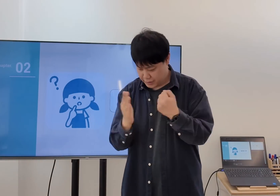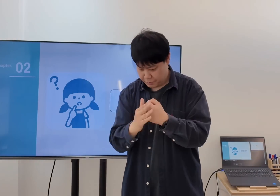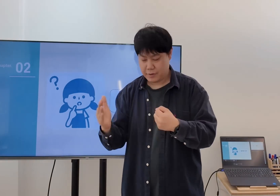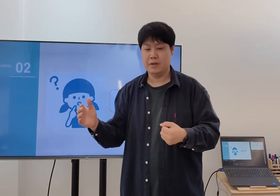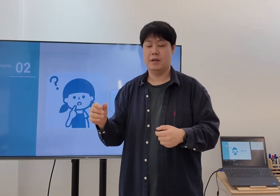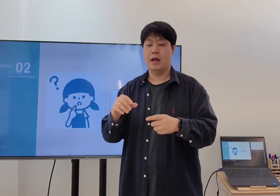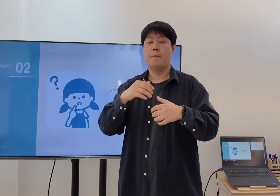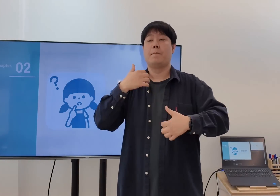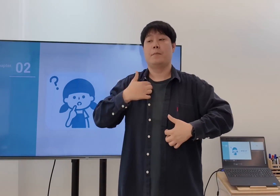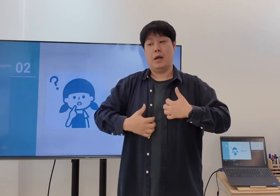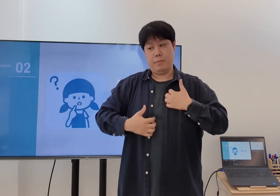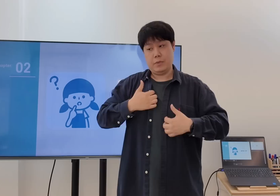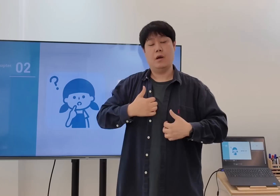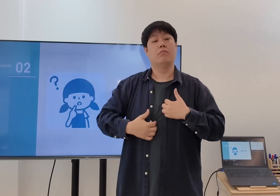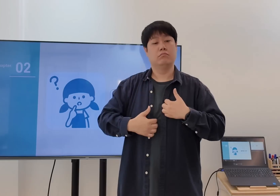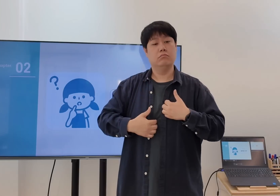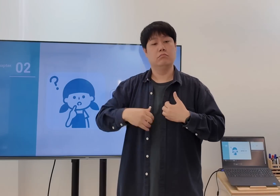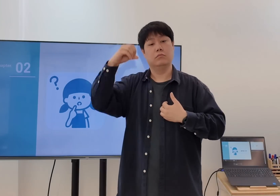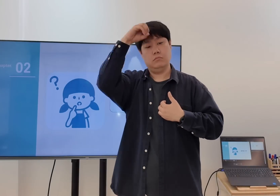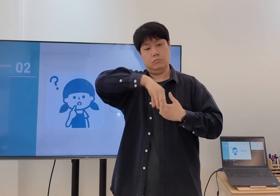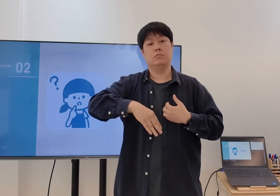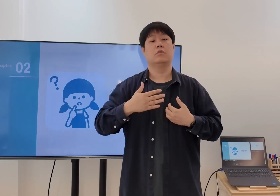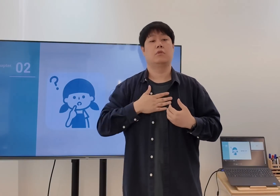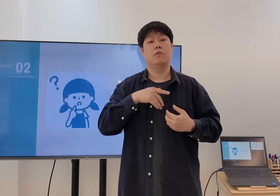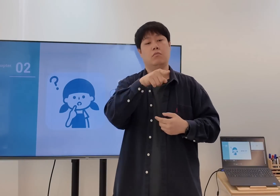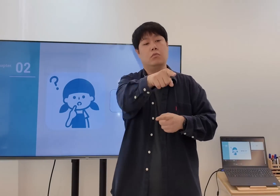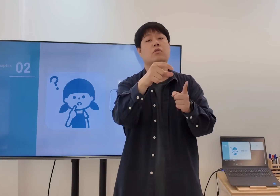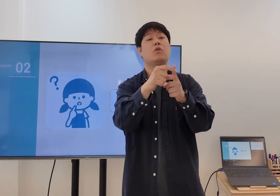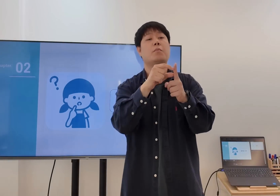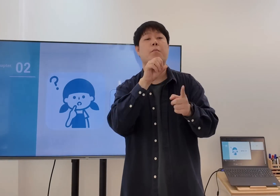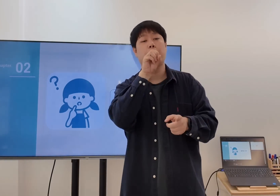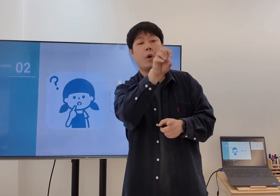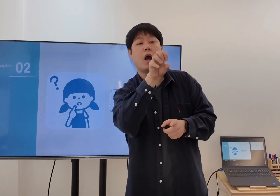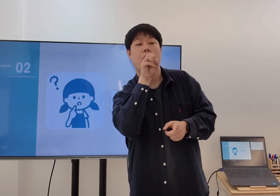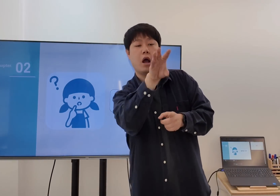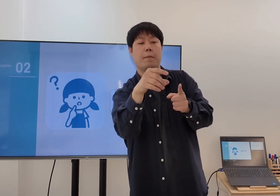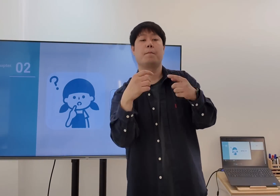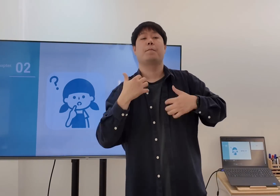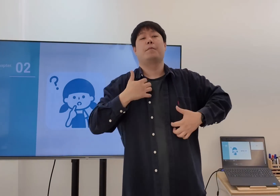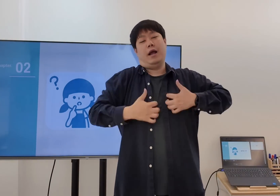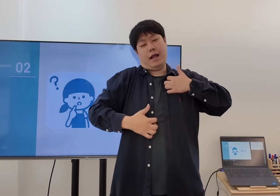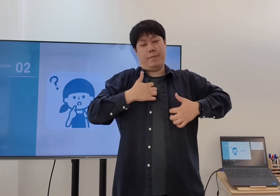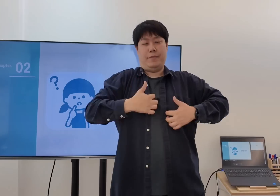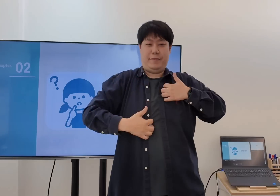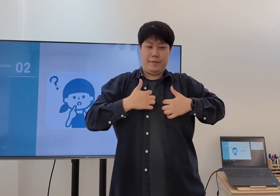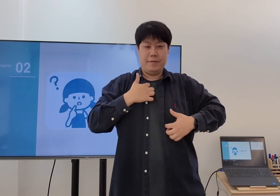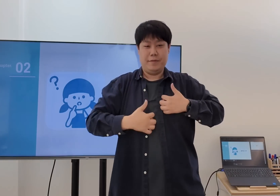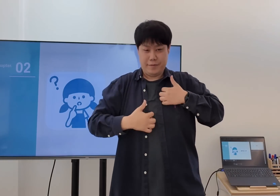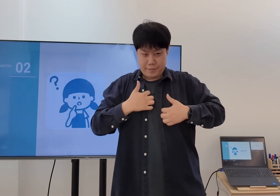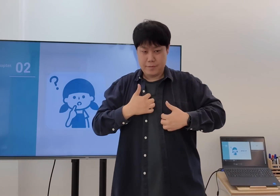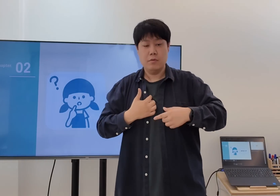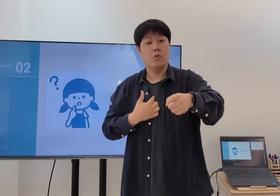It's nice to meet you. You just have to say that you're nice to meet the other person.